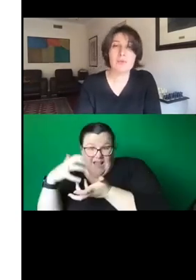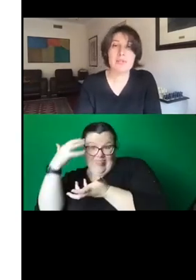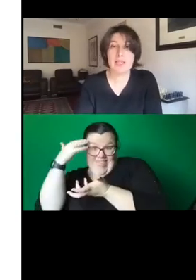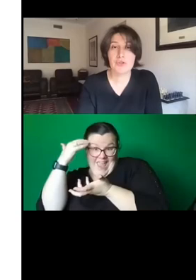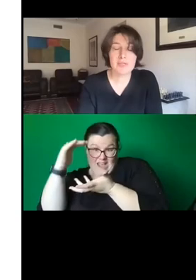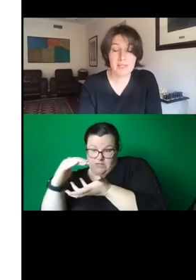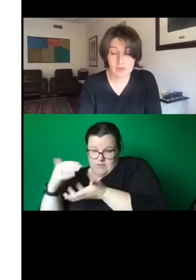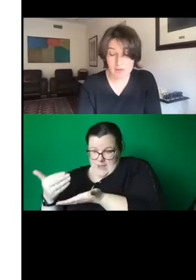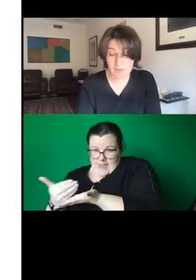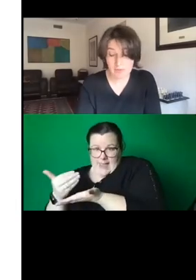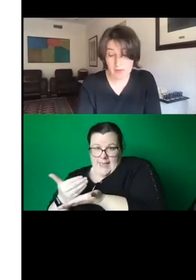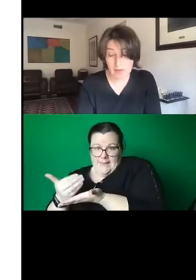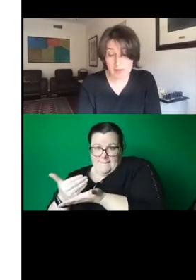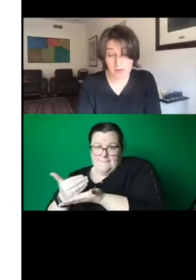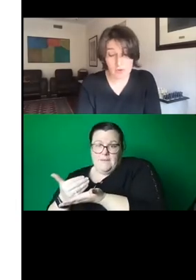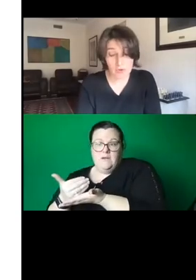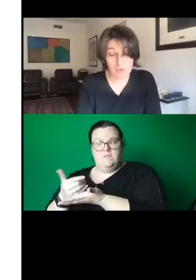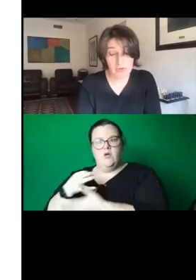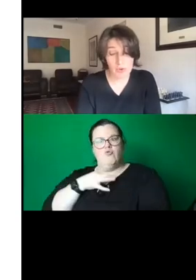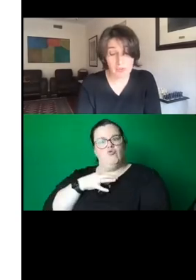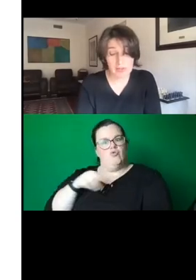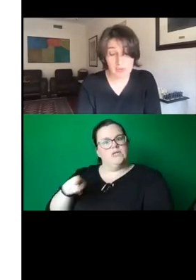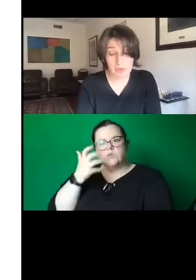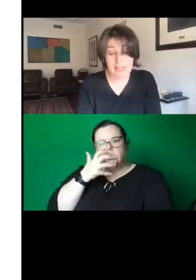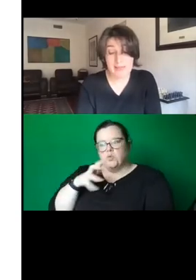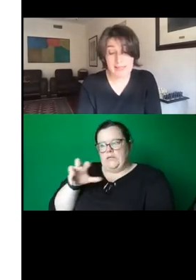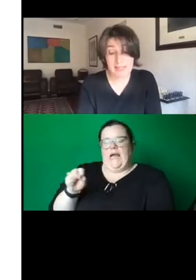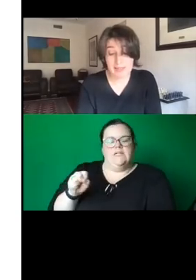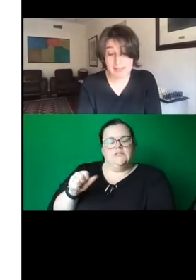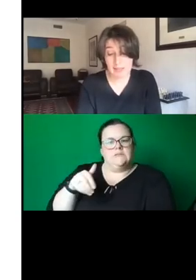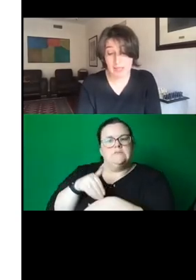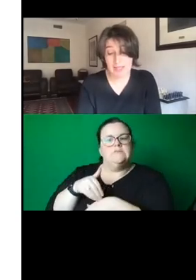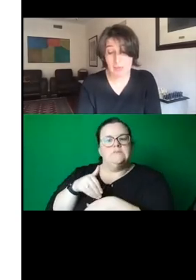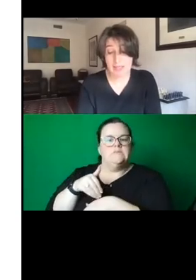dangerous secret his own soviet monuments would later stand in the same place where alexander